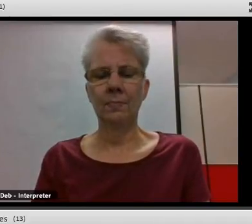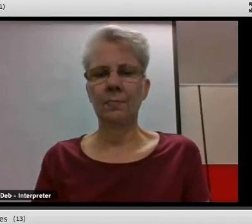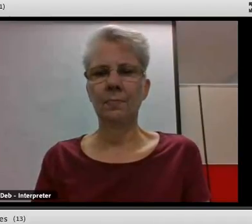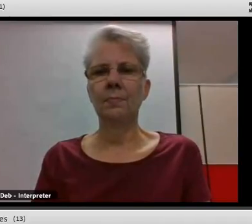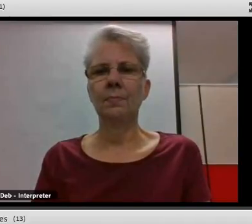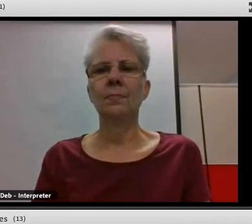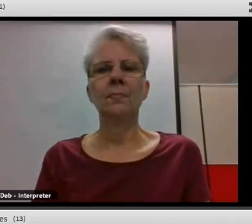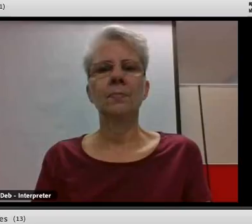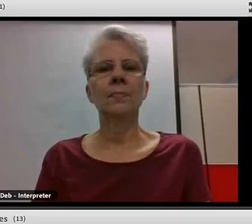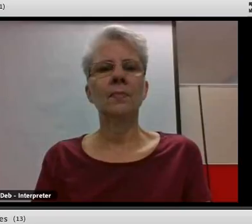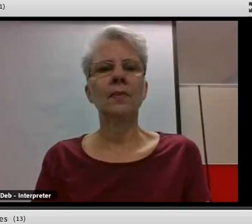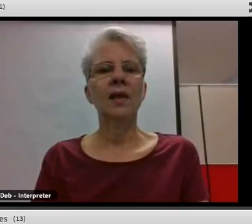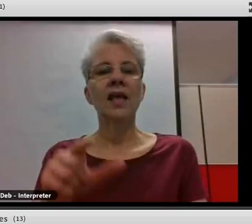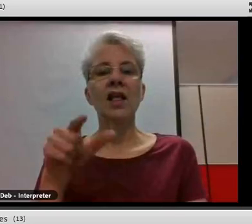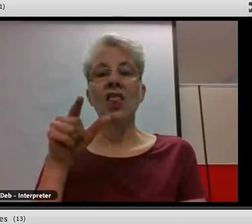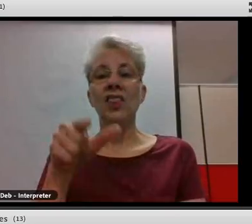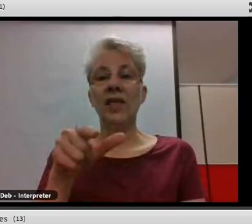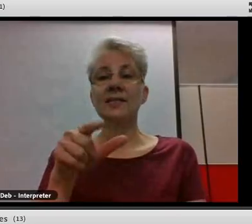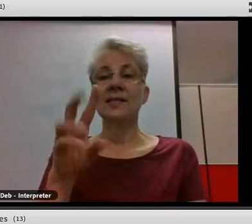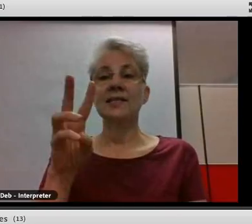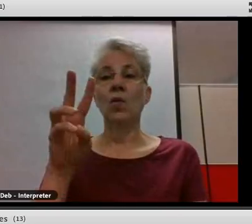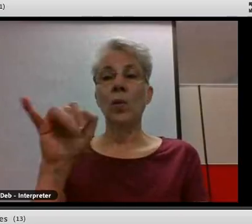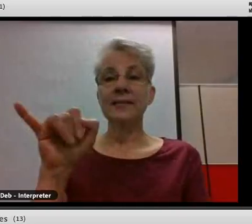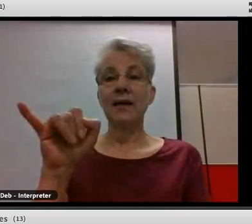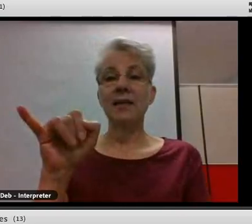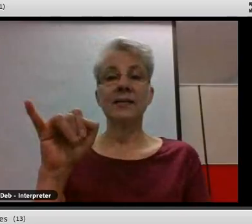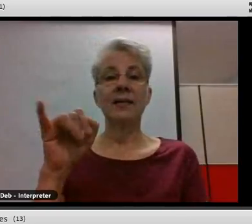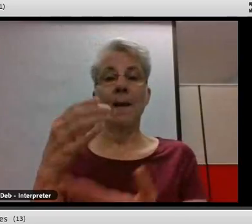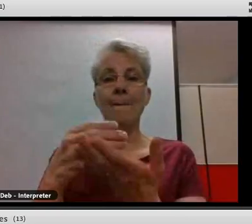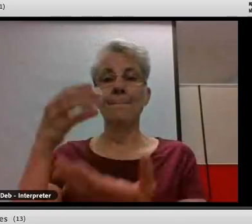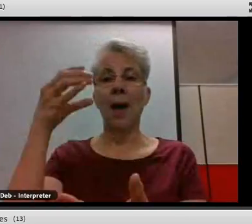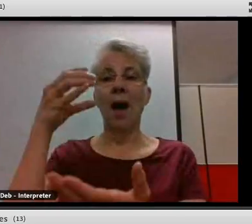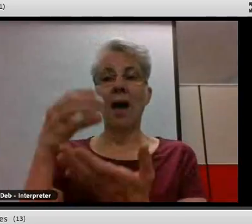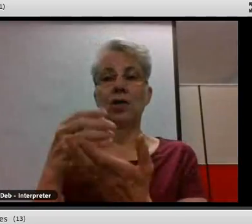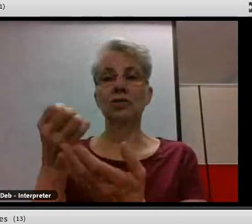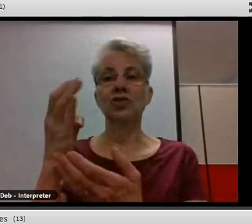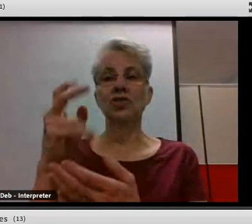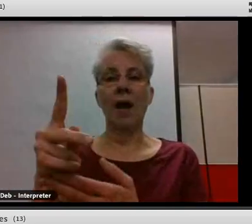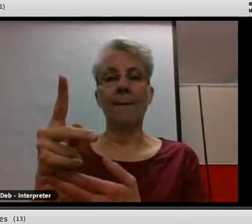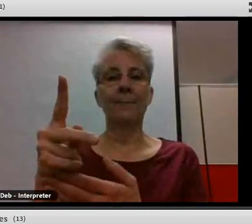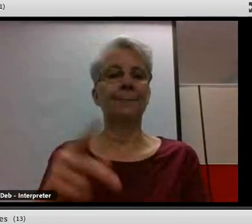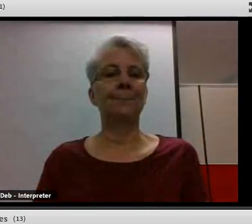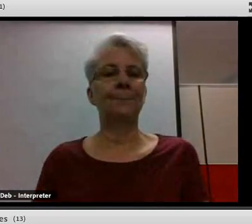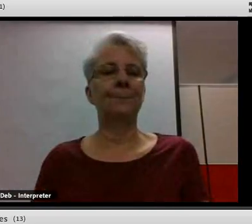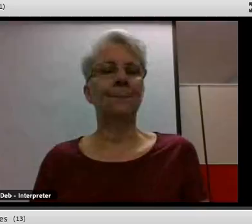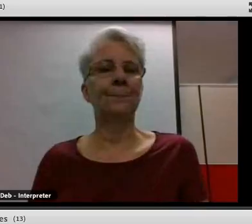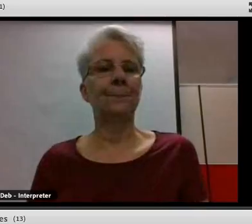Understanderable -- Understanderable -- I guess that's a word --